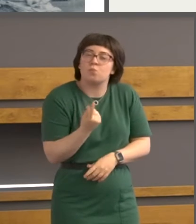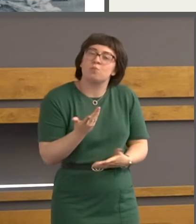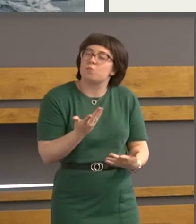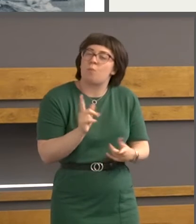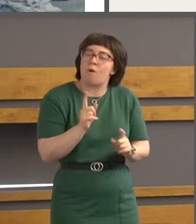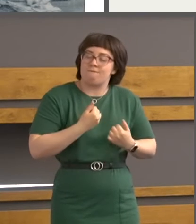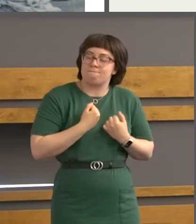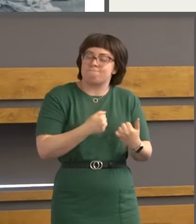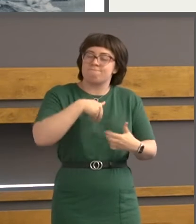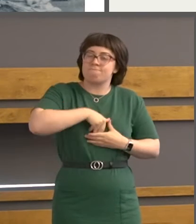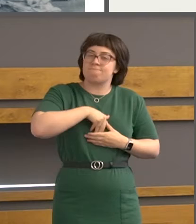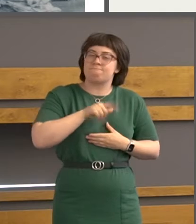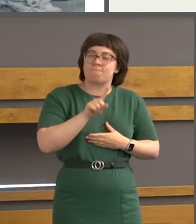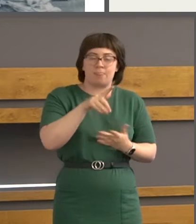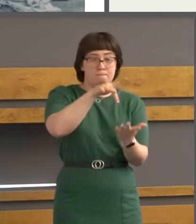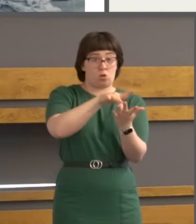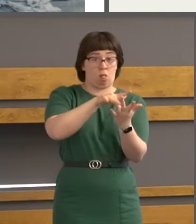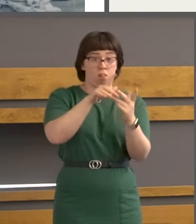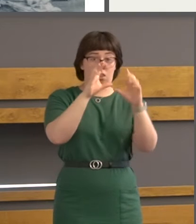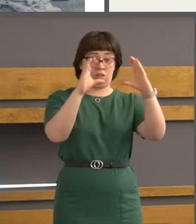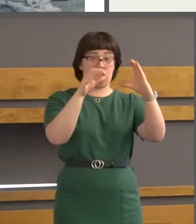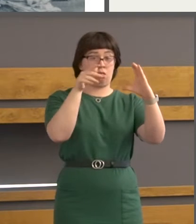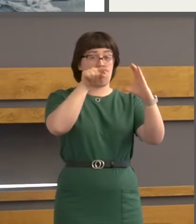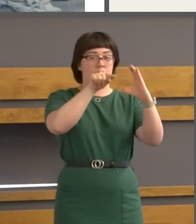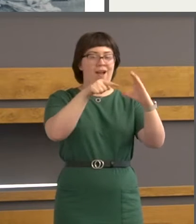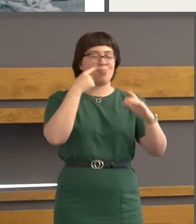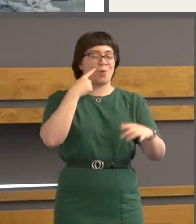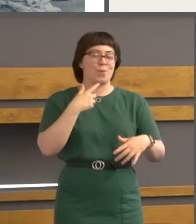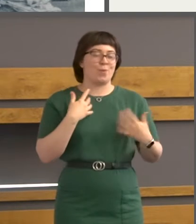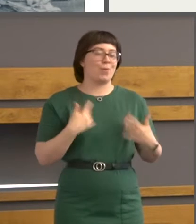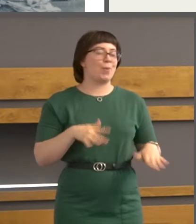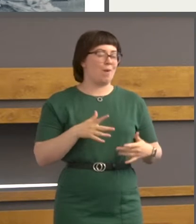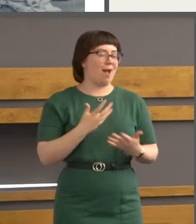And I found the one in the middle quite sort of fierce and, you know, has quite a lot of personality,